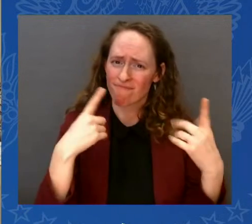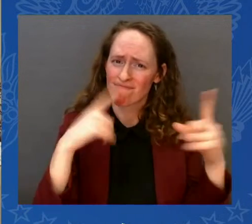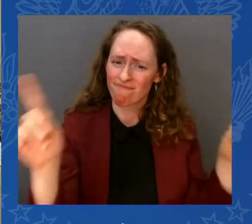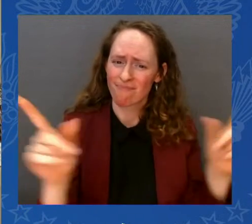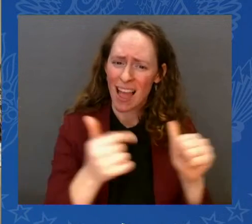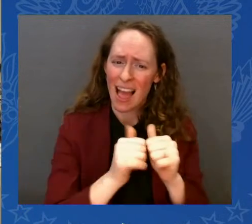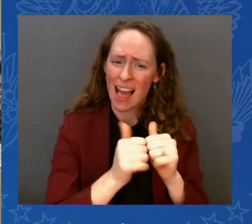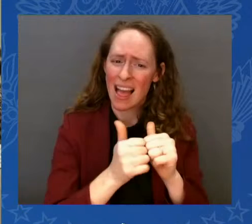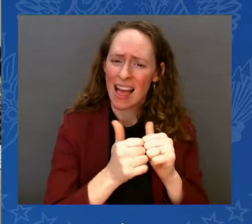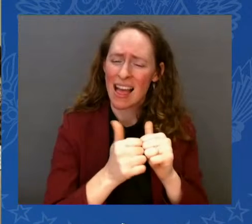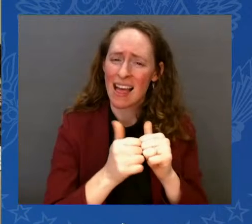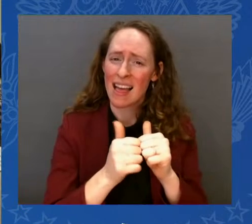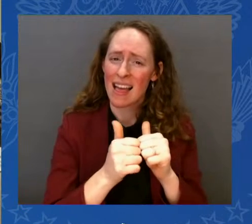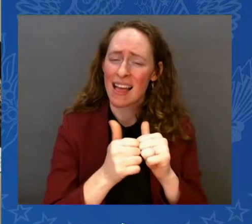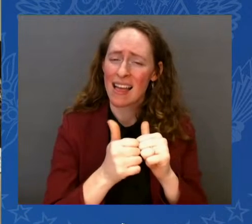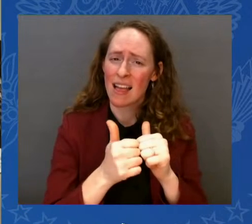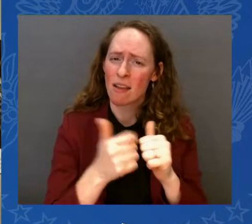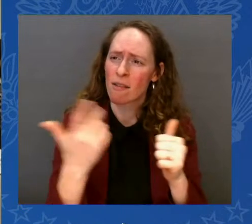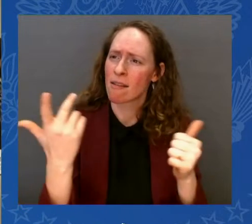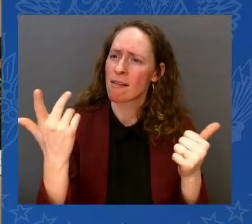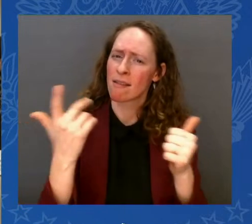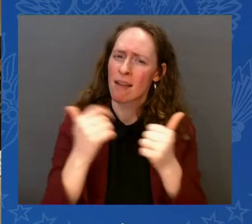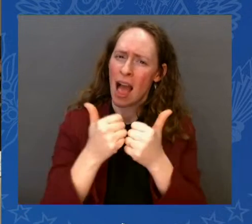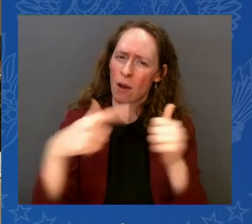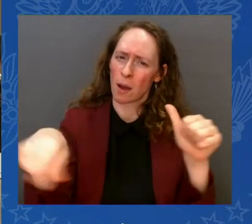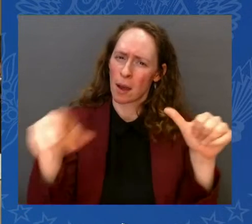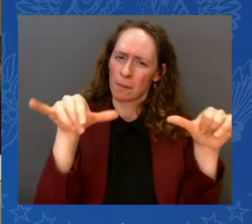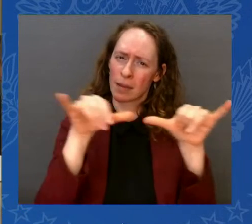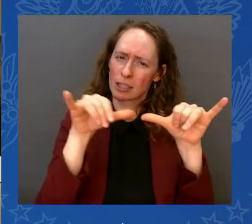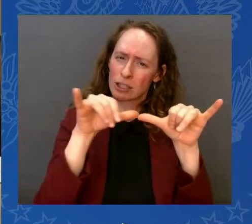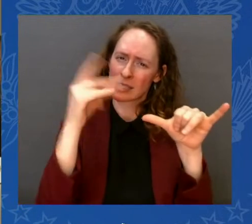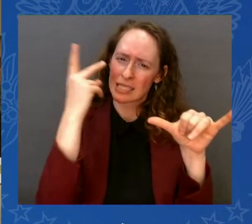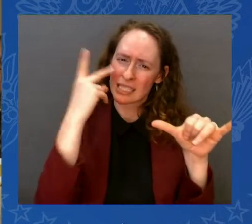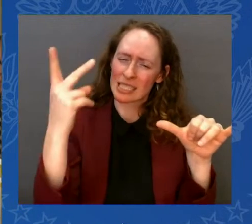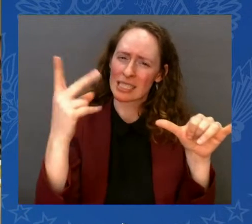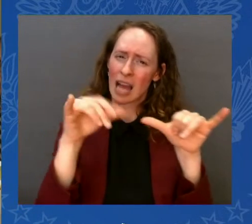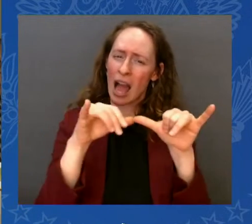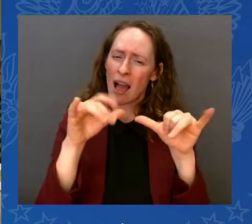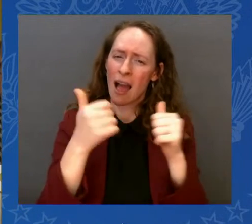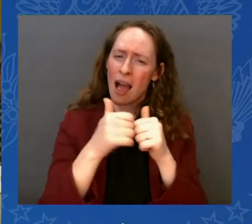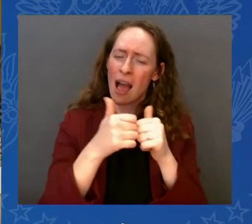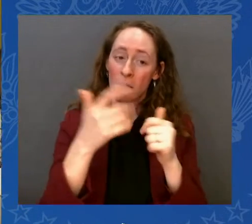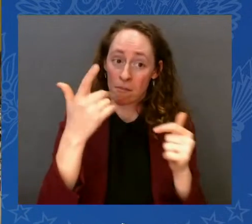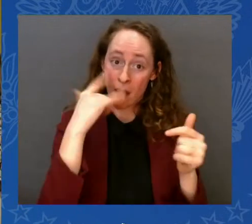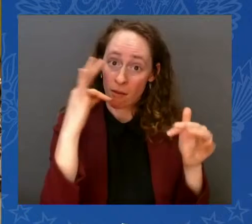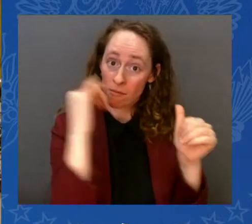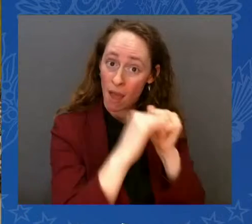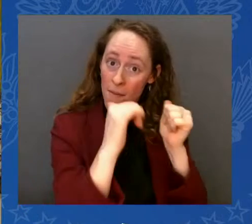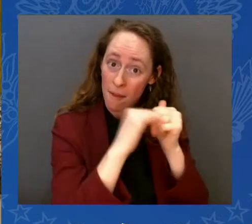whether we we're able to implement what we've already done. I know -- I know it's a problem having to deal